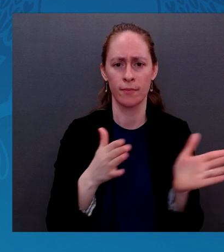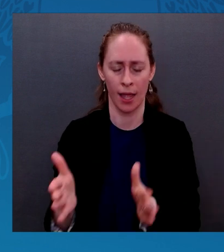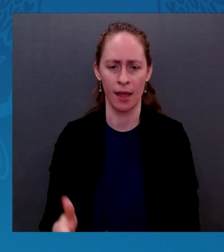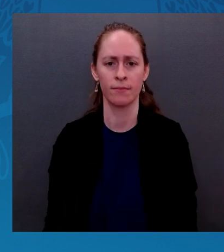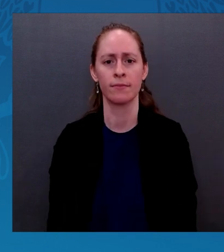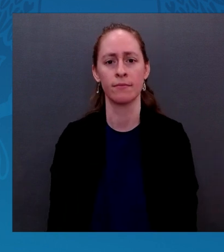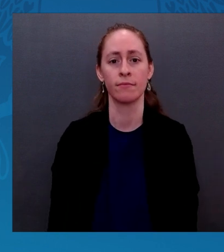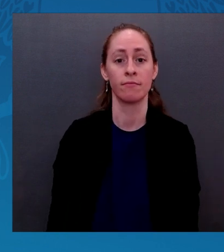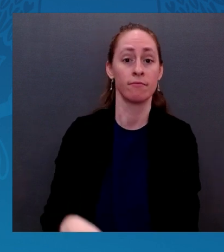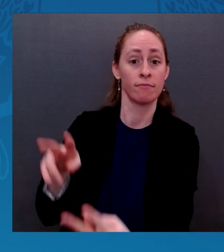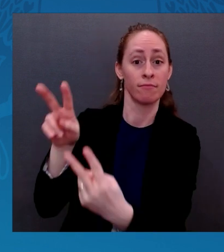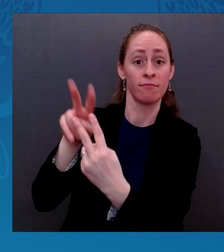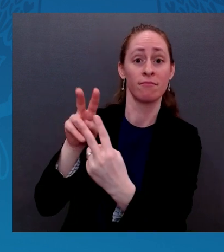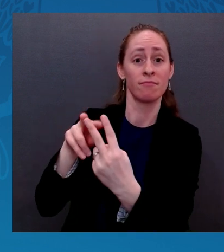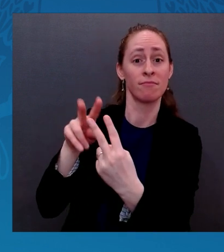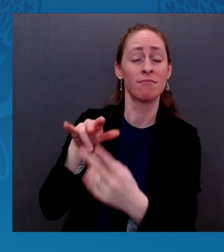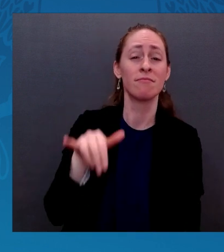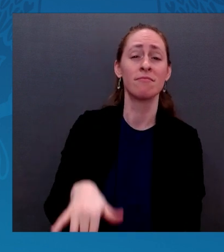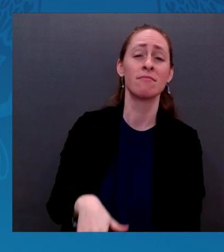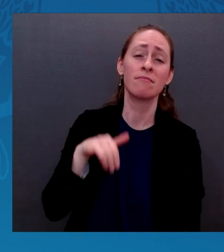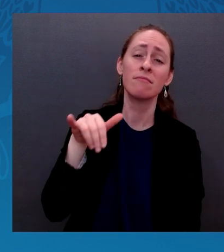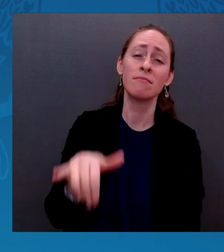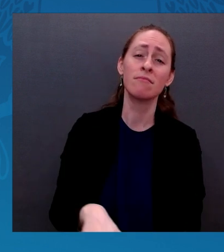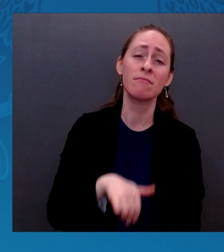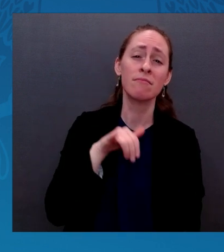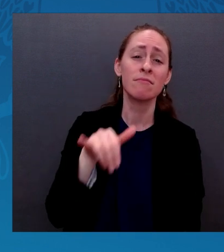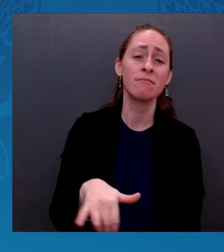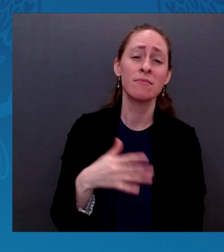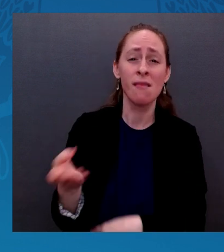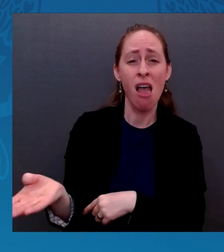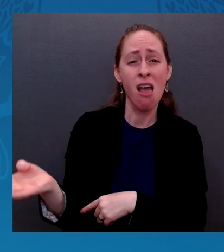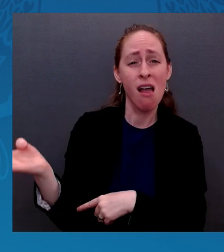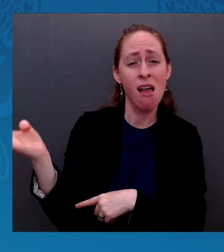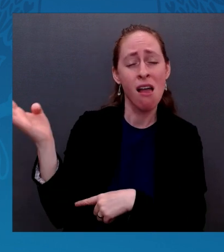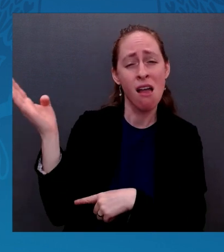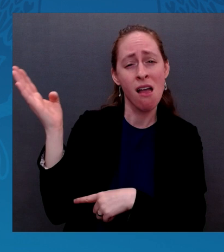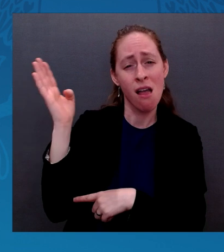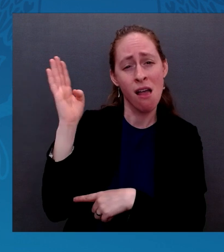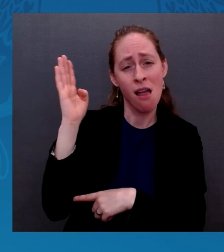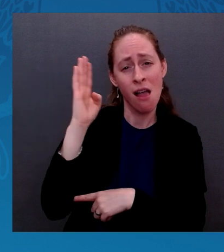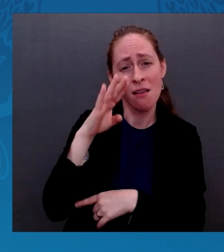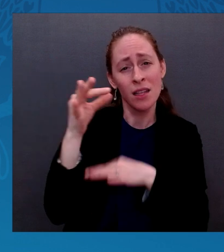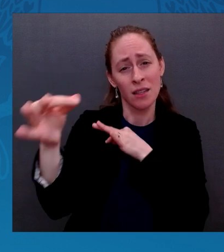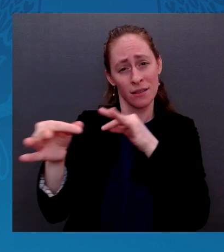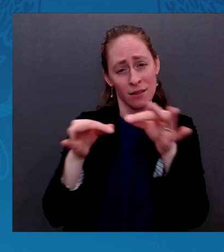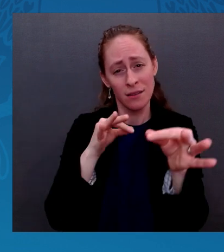And as a senior, we were. I wanted to know because I have many seniors in the community